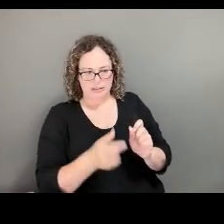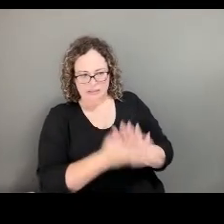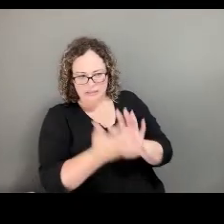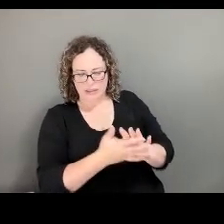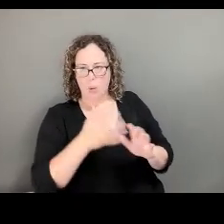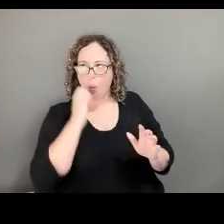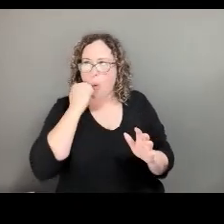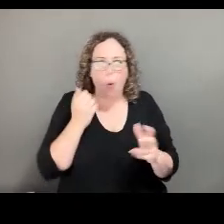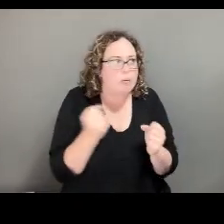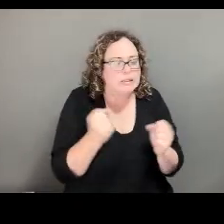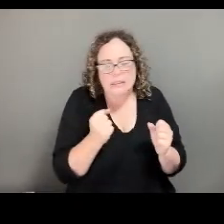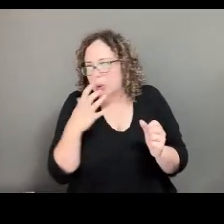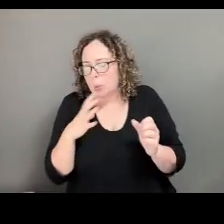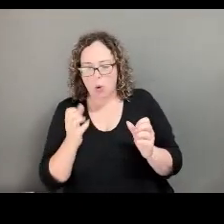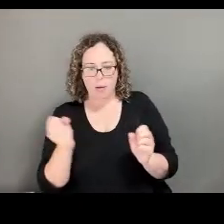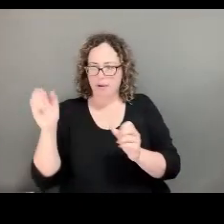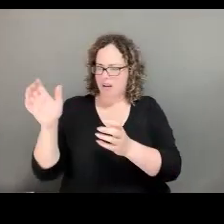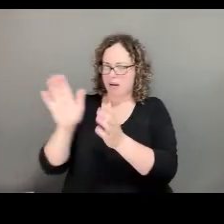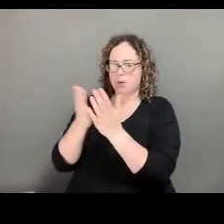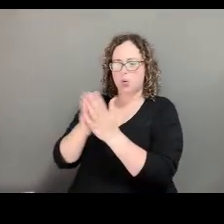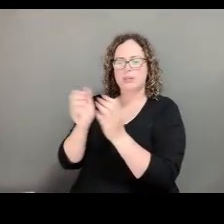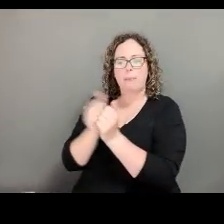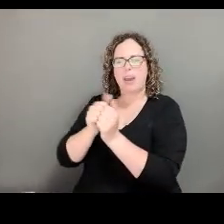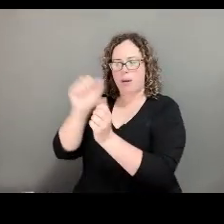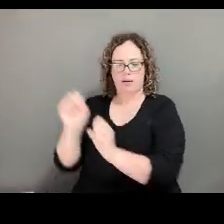But it also just got spread around and bits got lost over time.